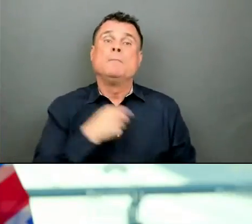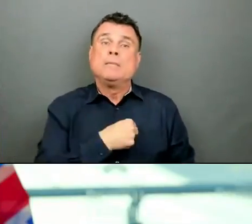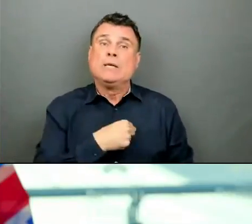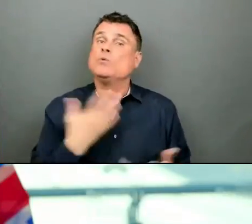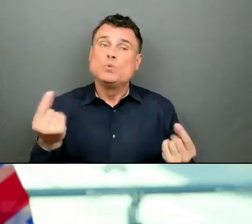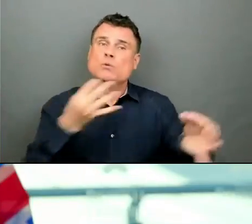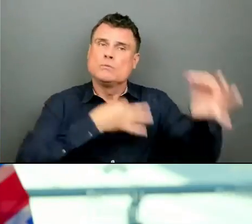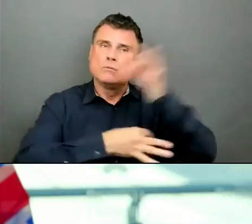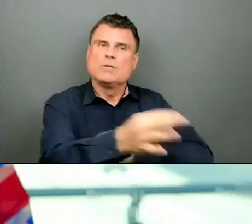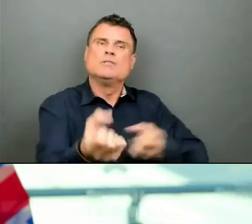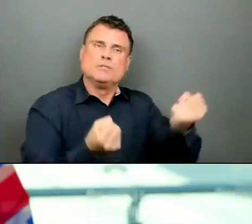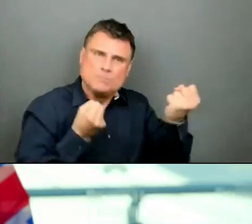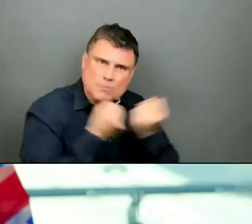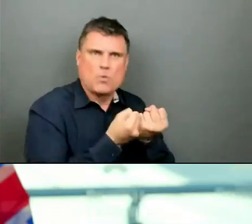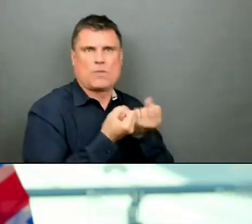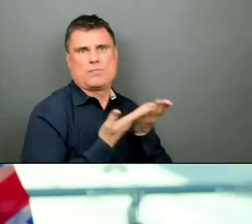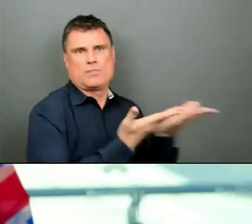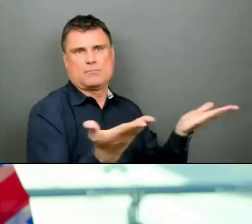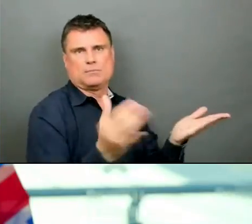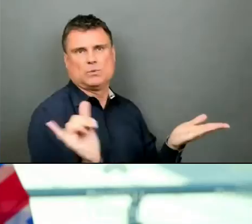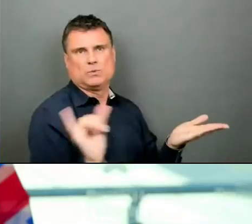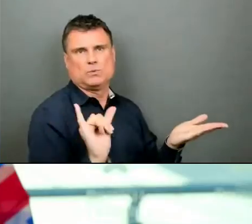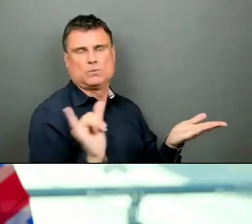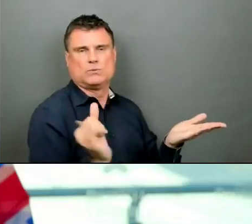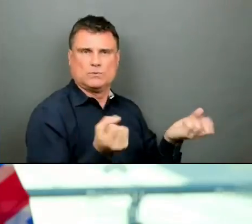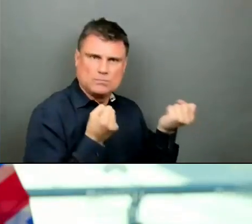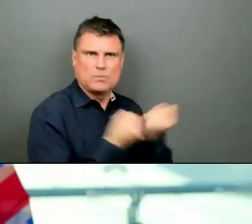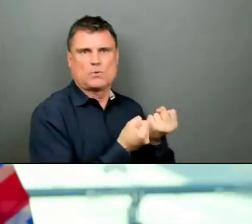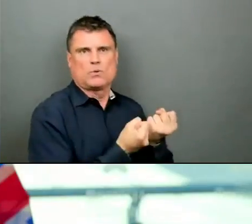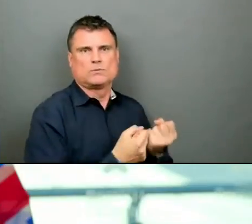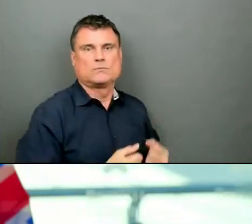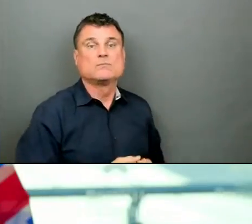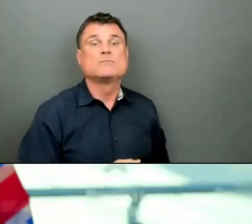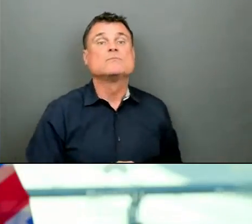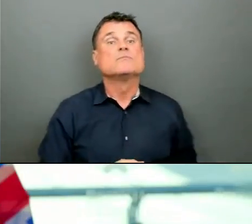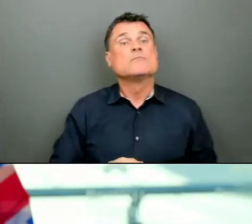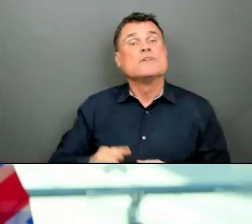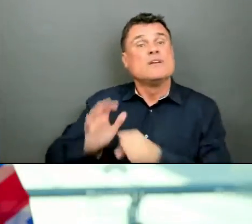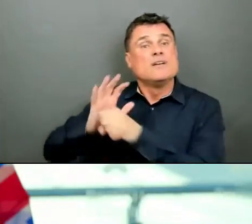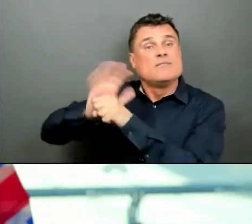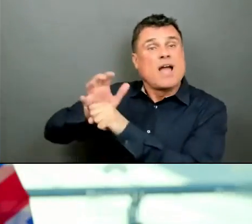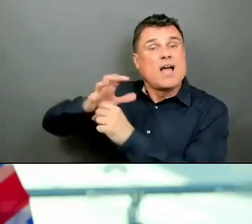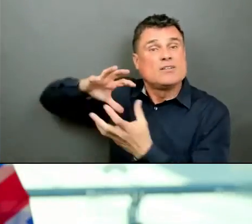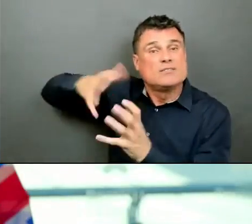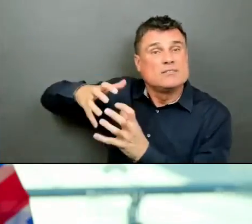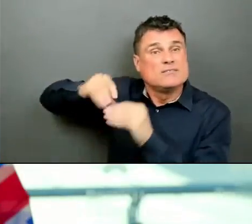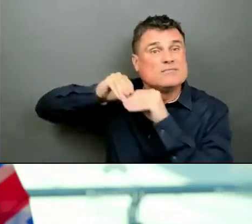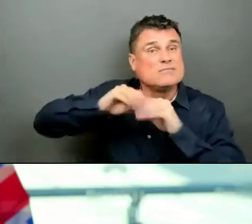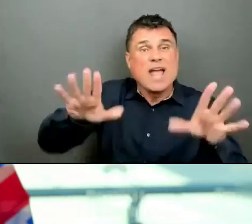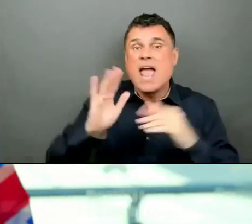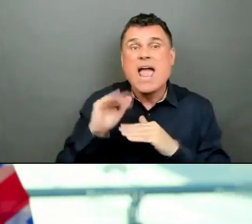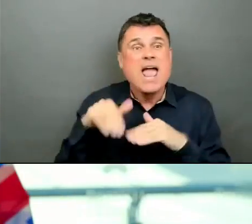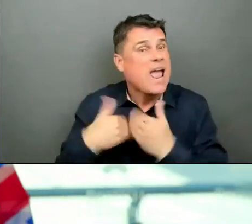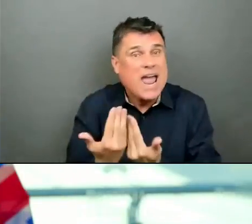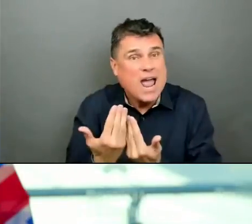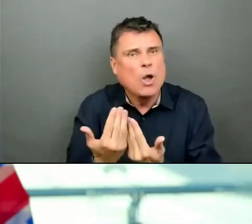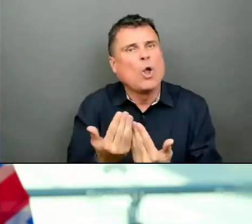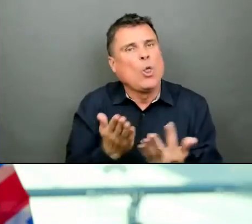spread by people and we said that from the beginning and